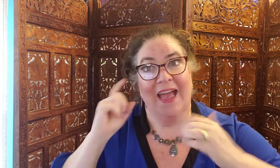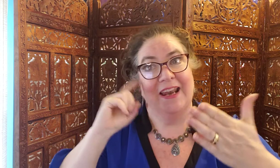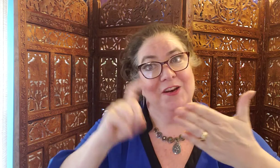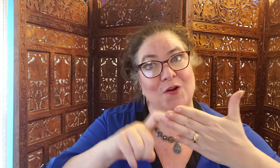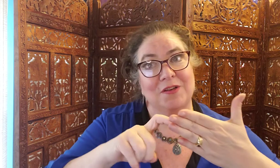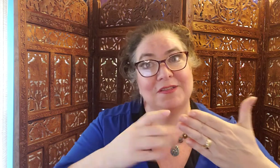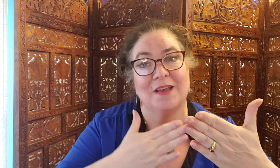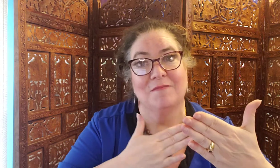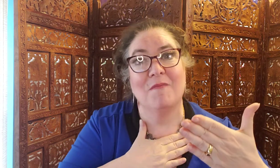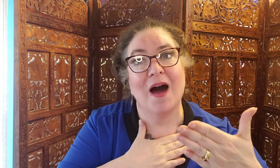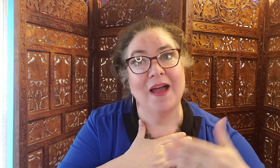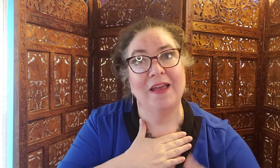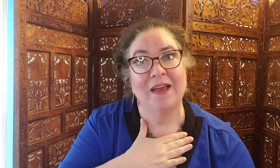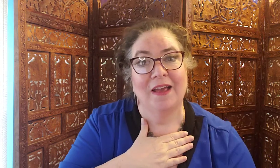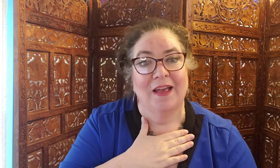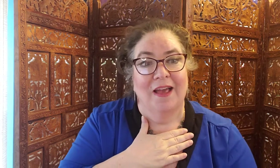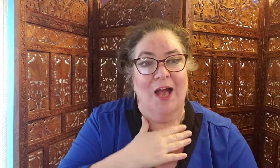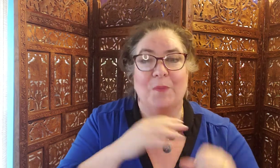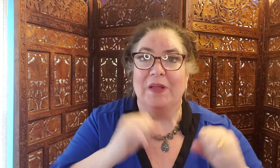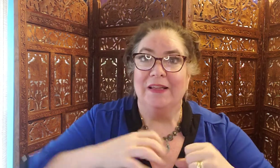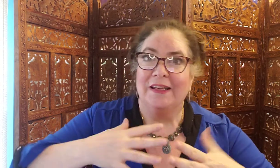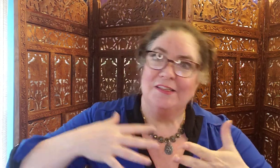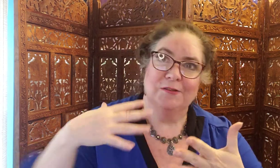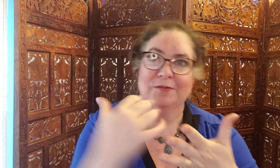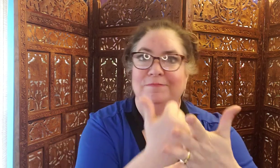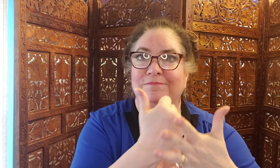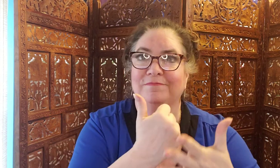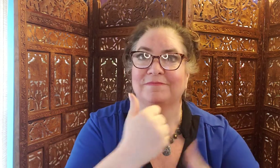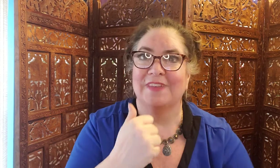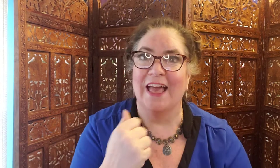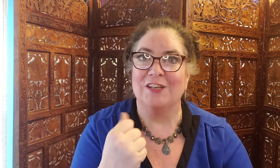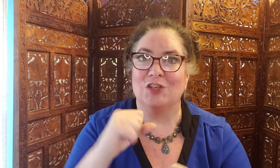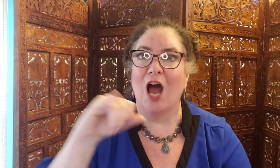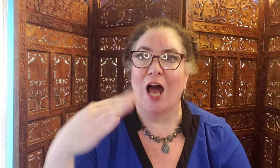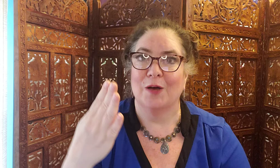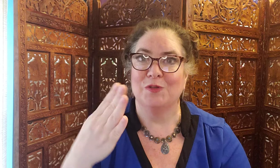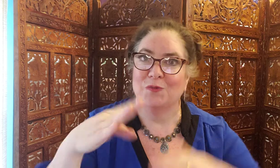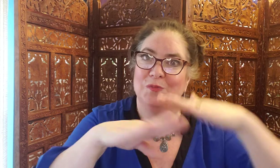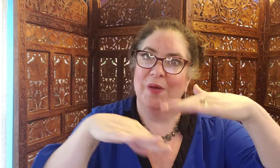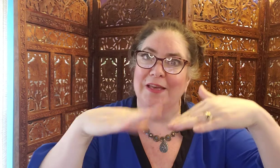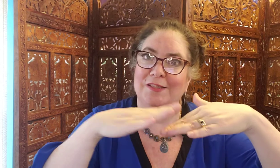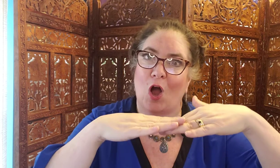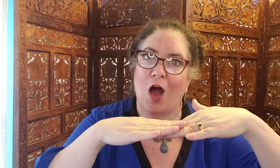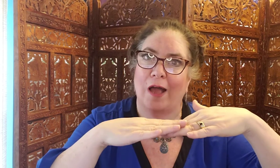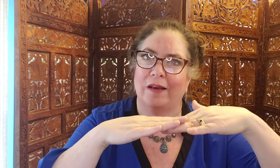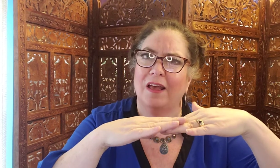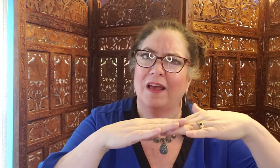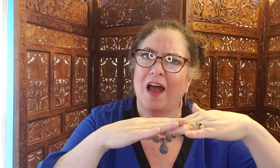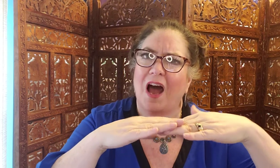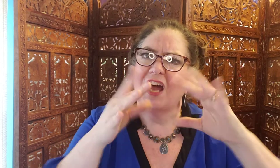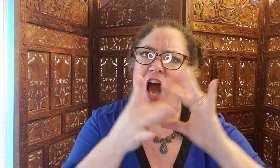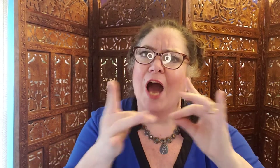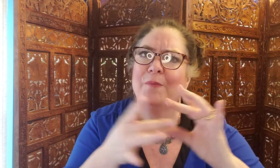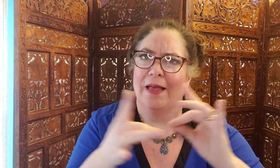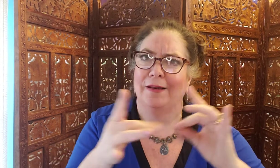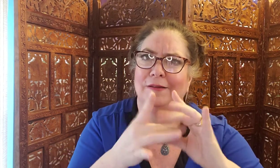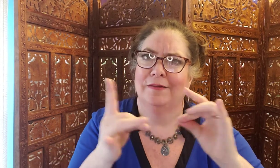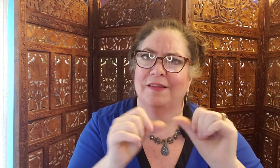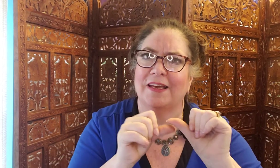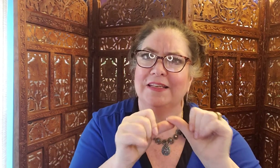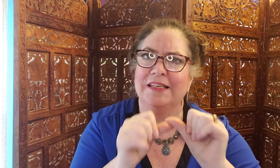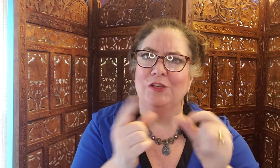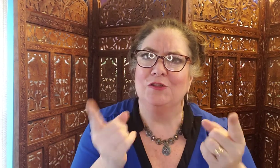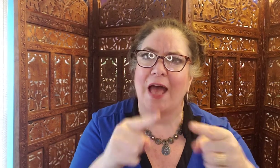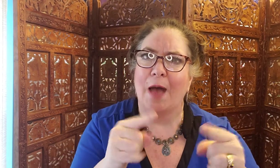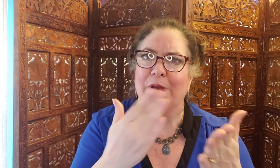and I noticed that my ability to get jobs was based on a comment that continued to happen